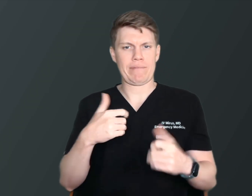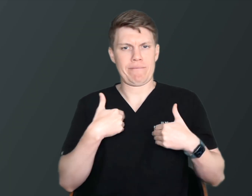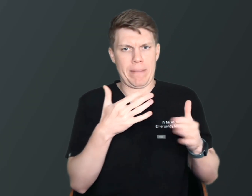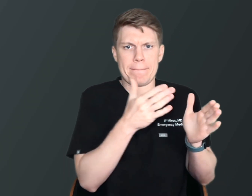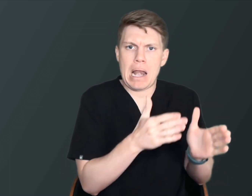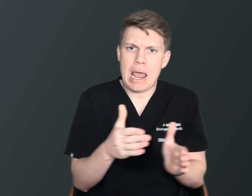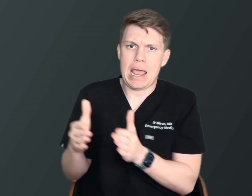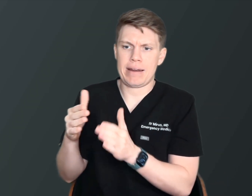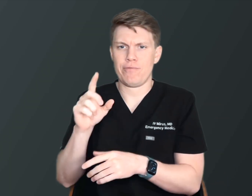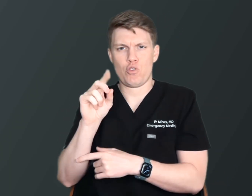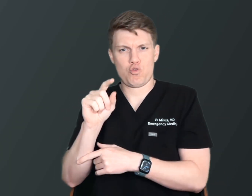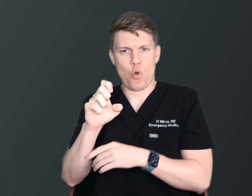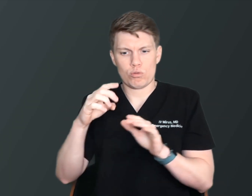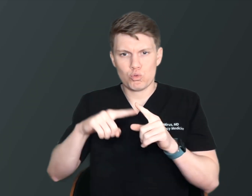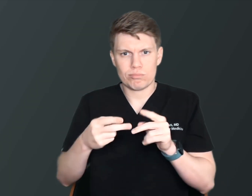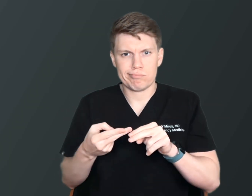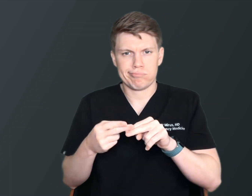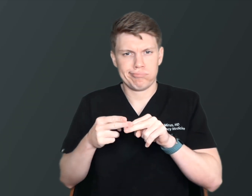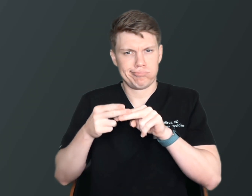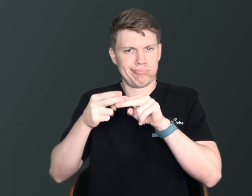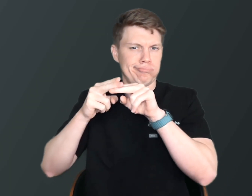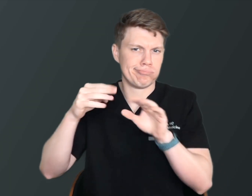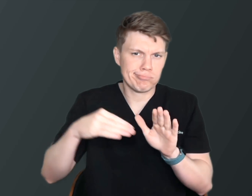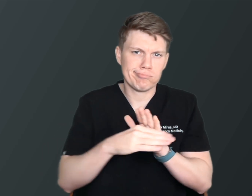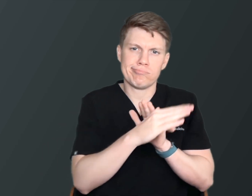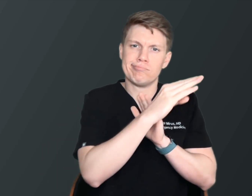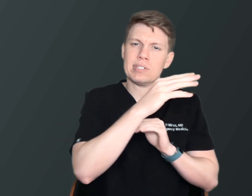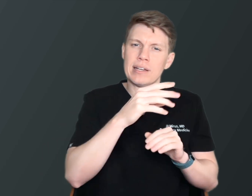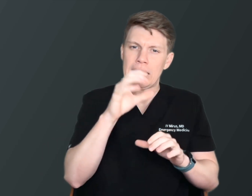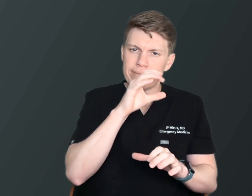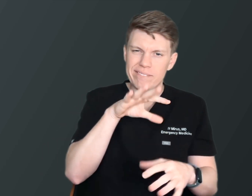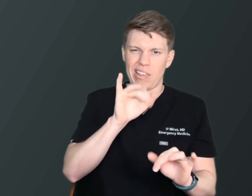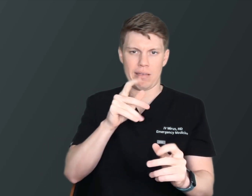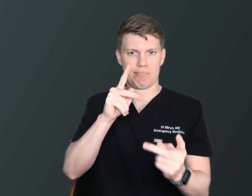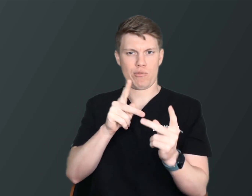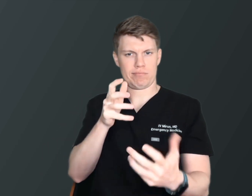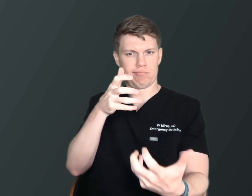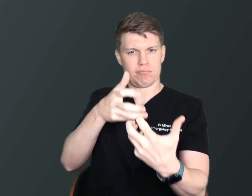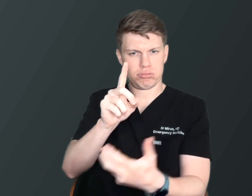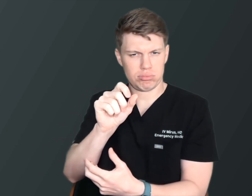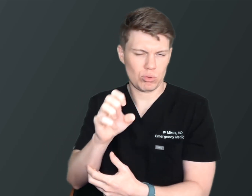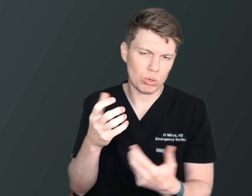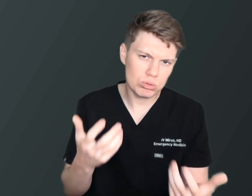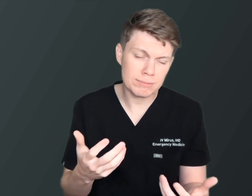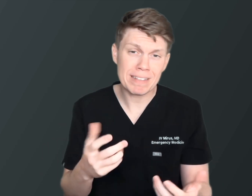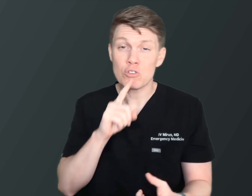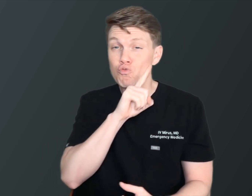You need to have a step-up dosing plan, to find that right dose.